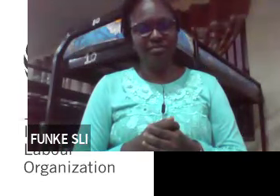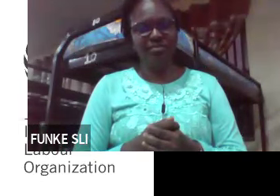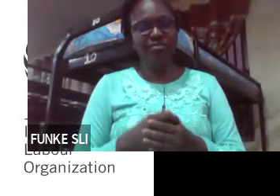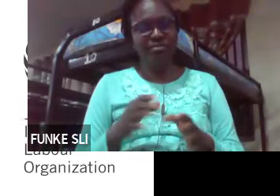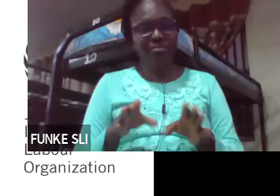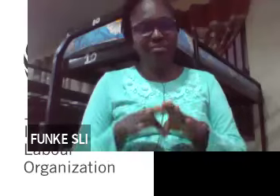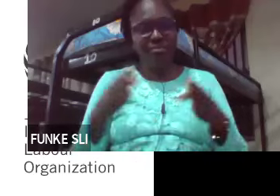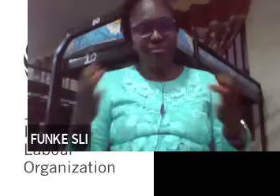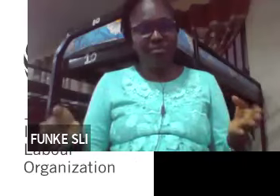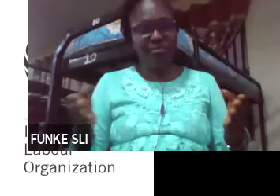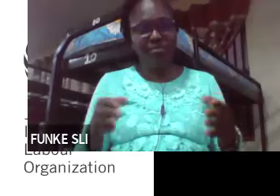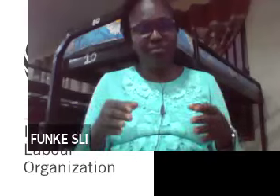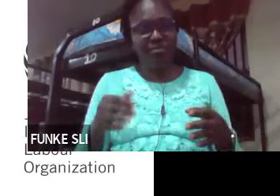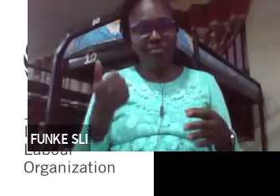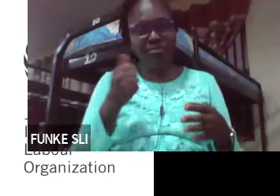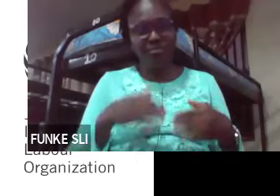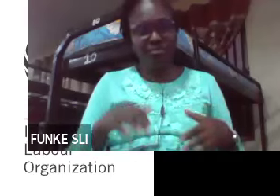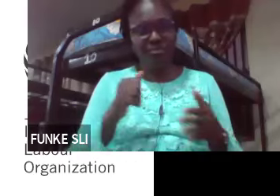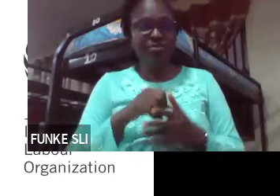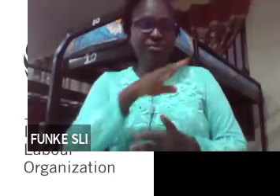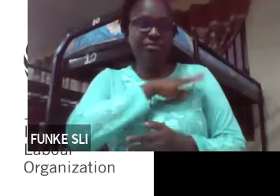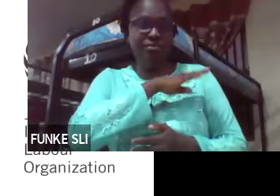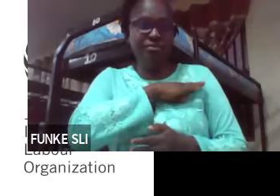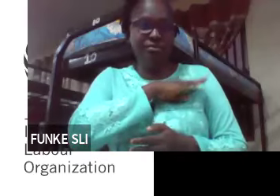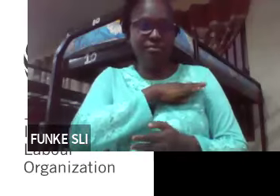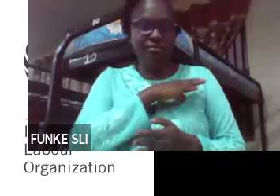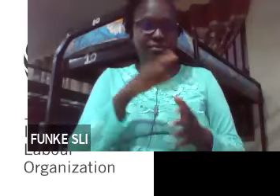Dotun Akinseinde: Is there anybody that is bold enough to share his vision with us?